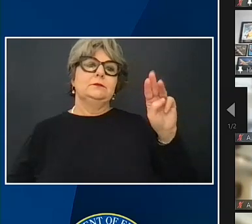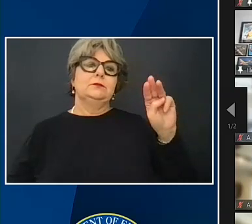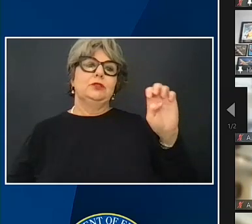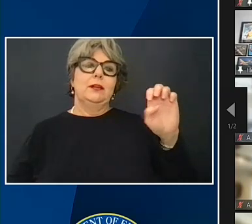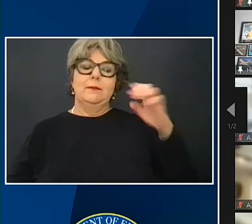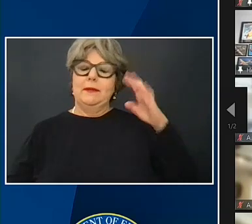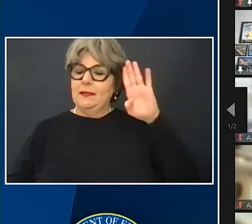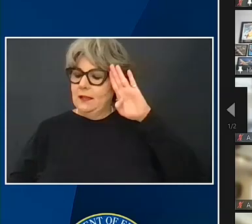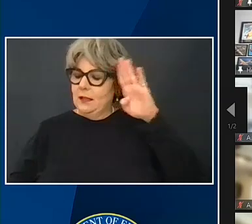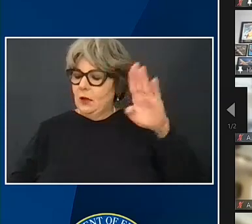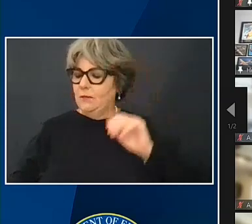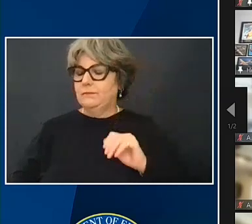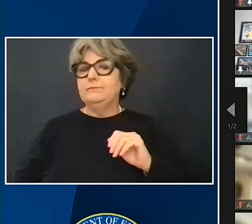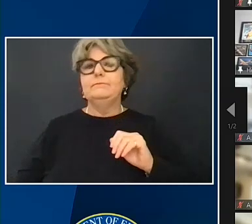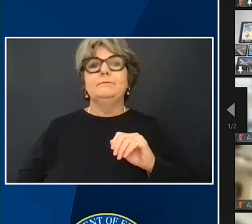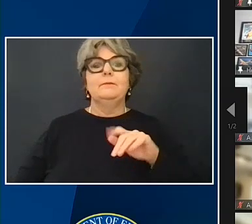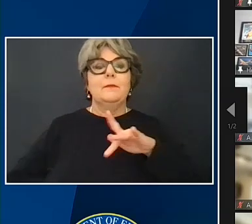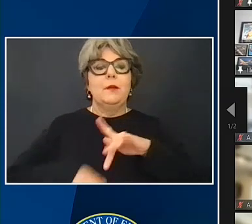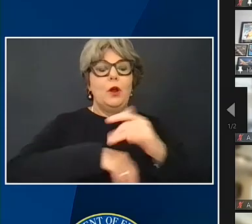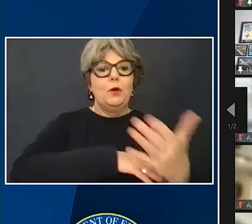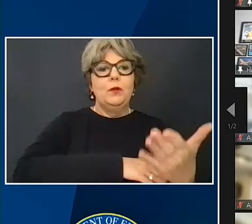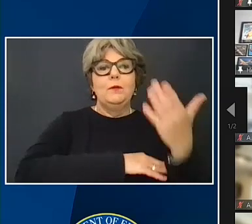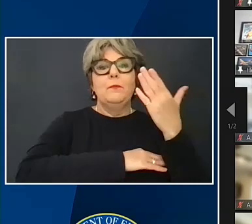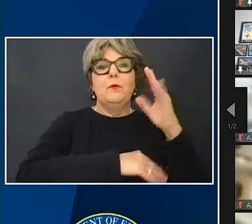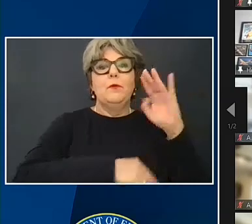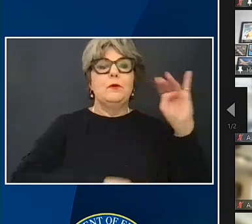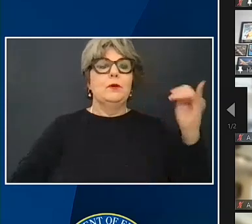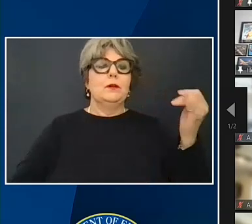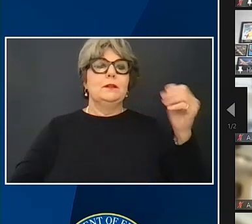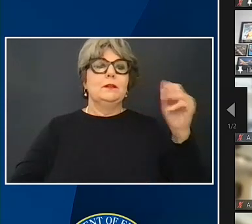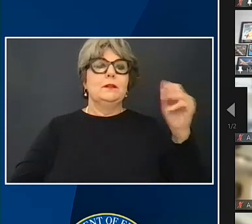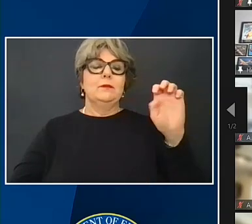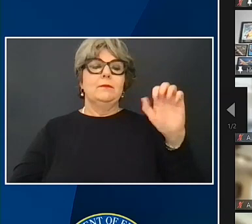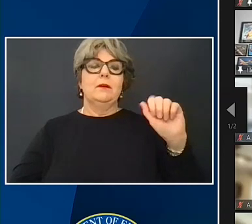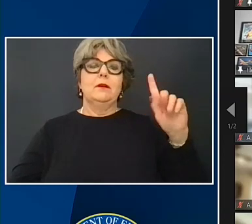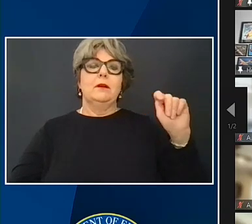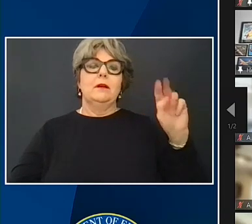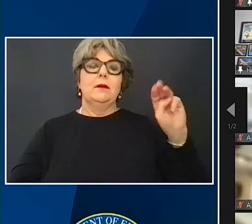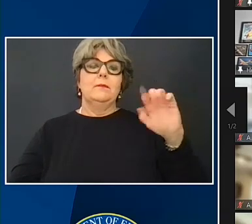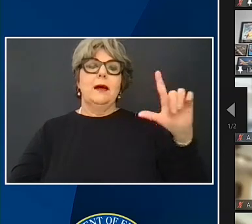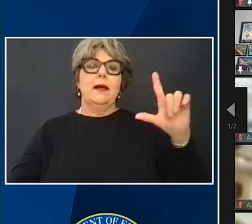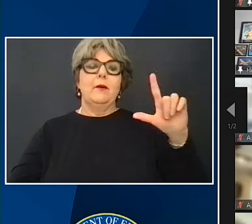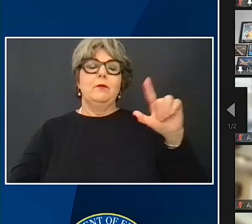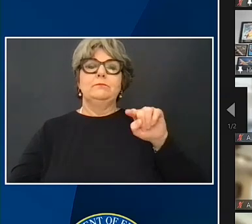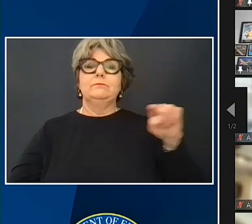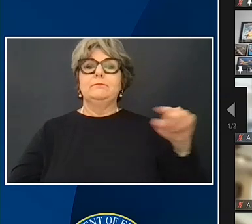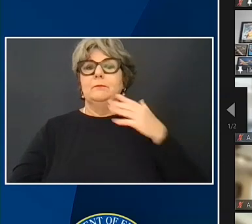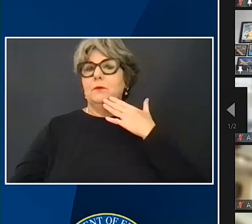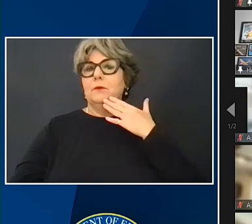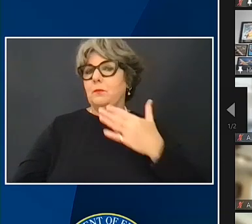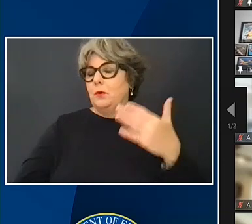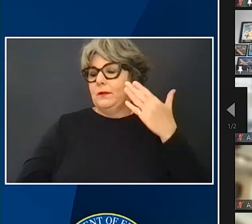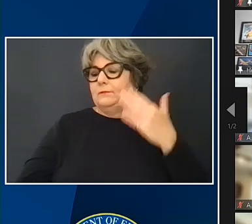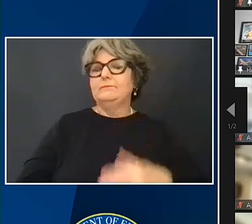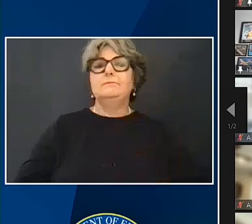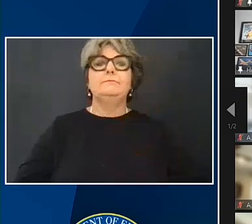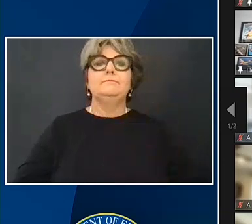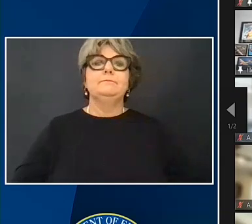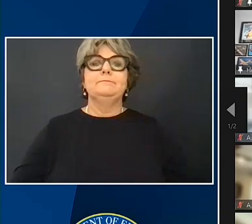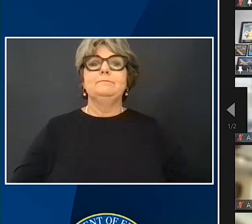Very early morning to you, Jamie. And her alternate, Michale McComis. Good morning.